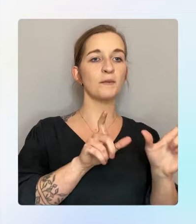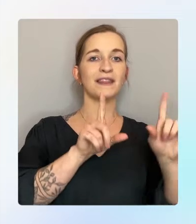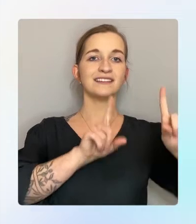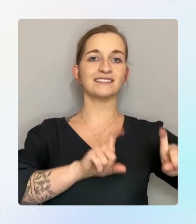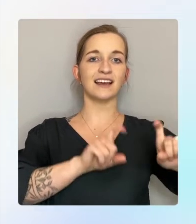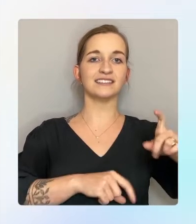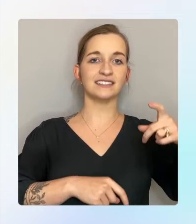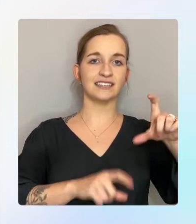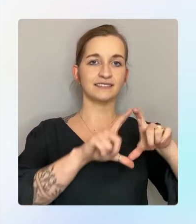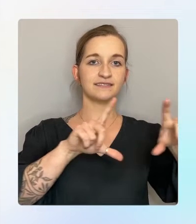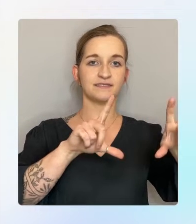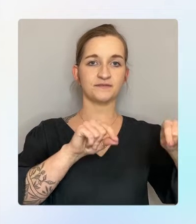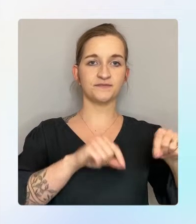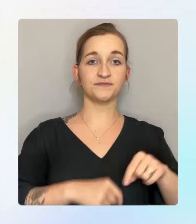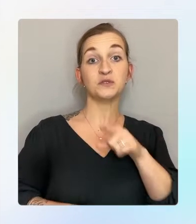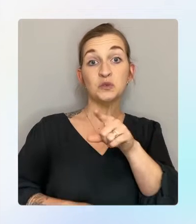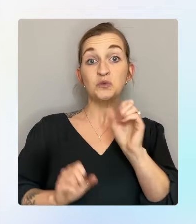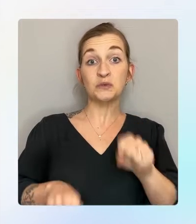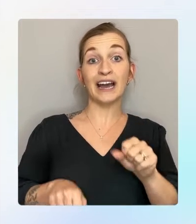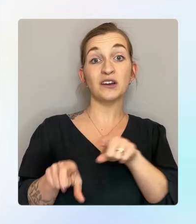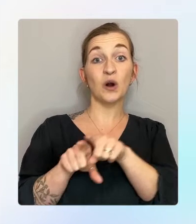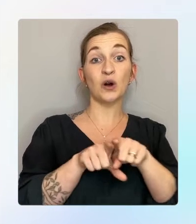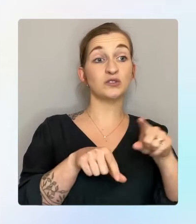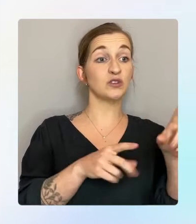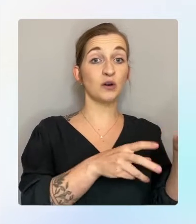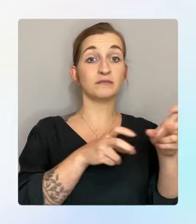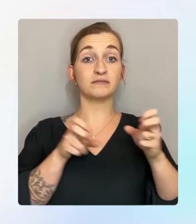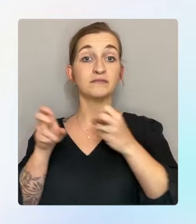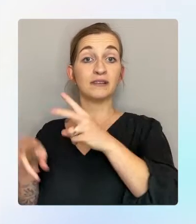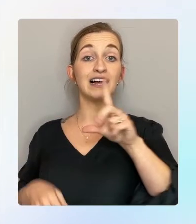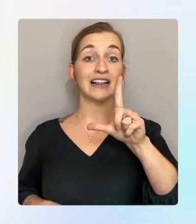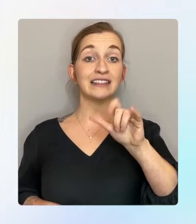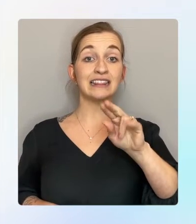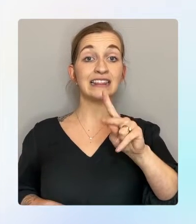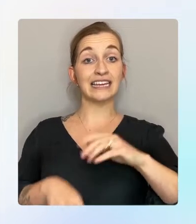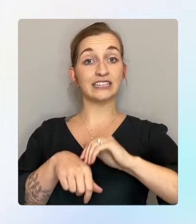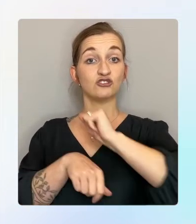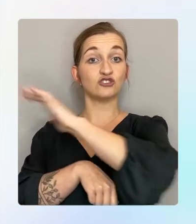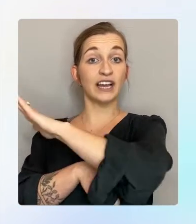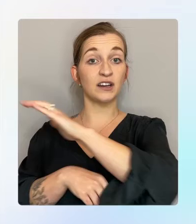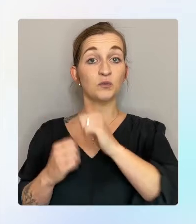You could even share this with another creator or collaborator by creating a link,